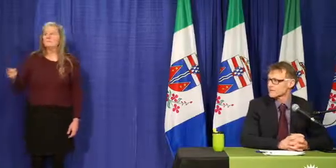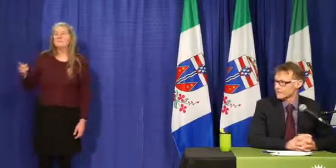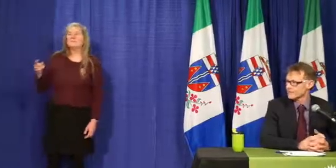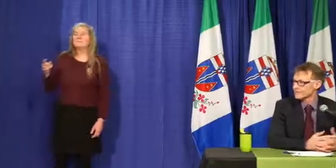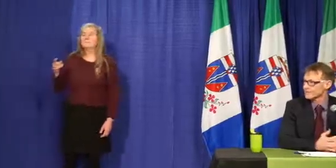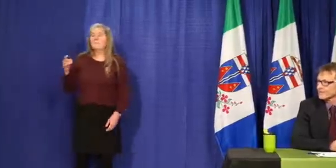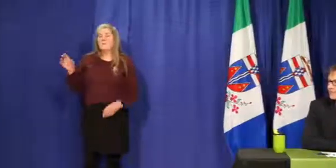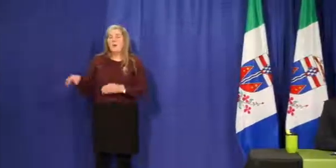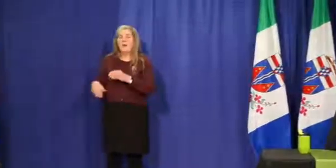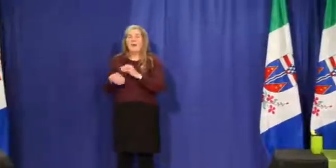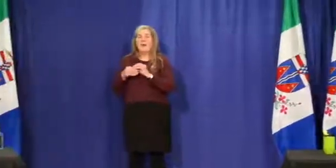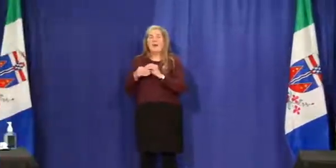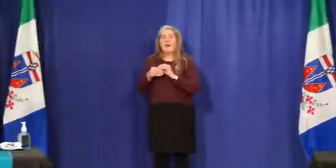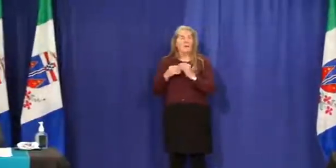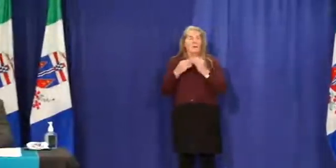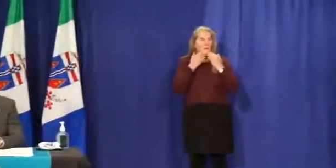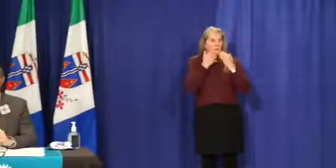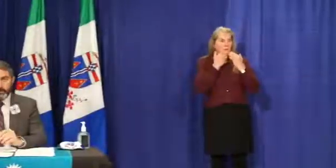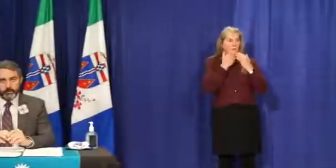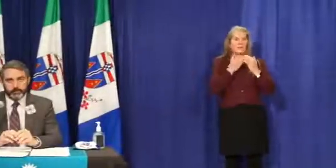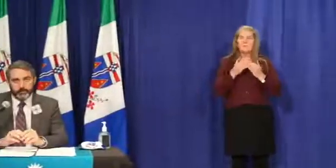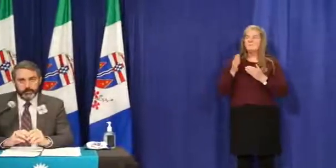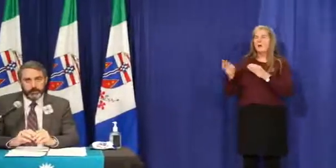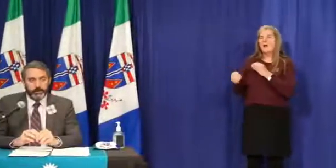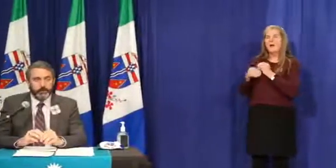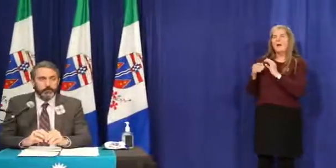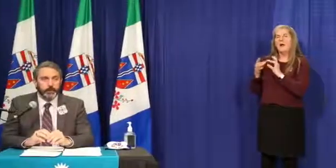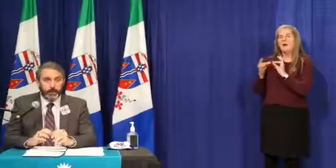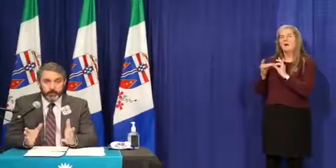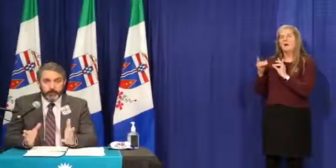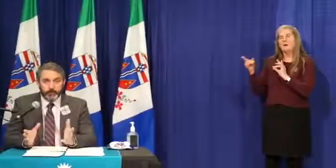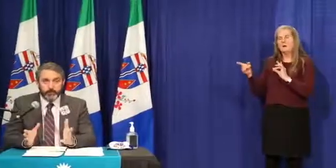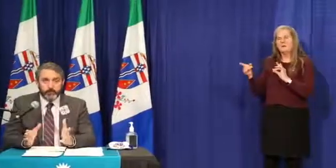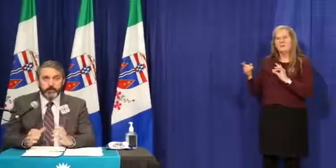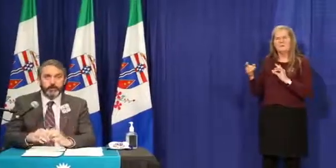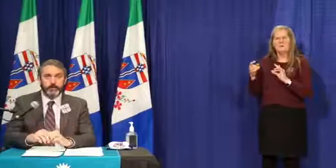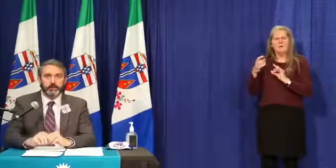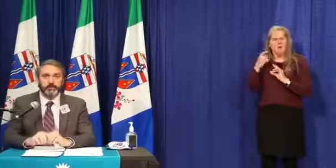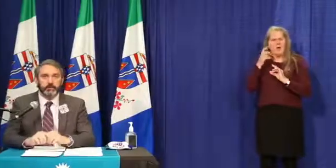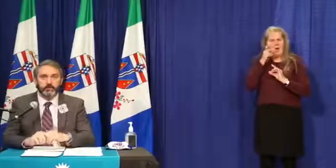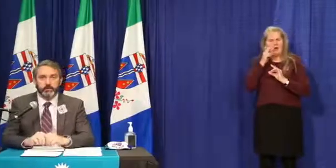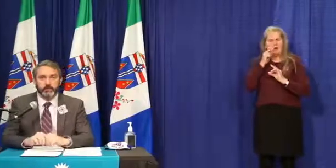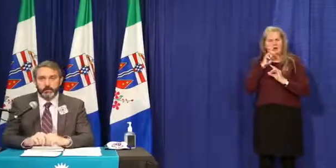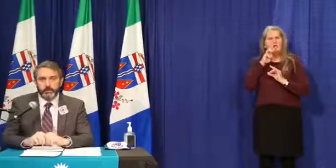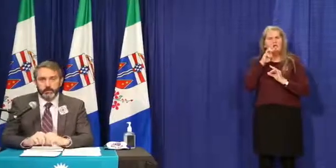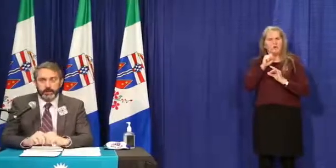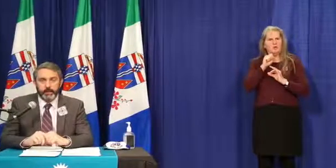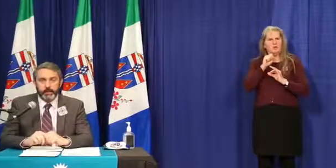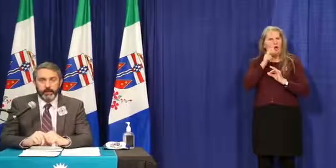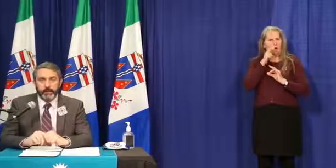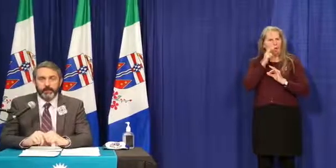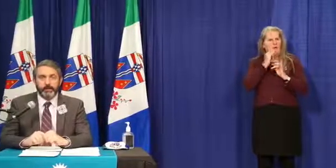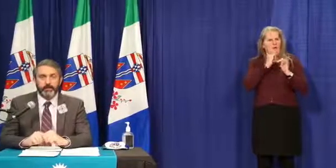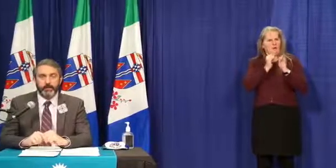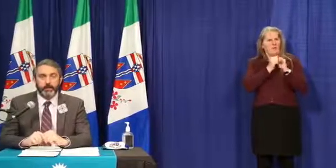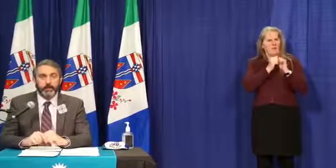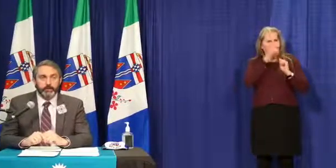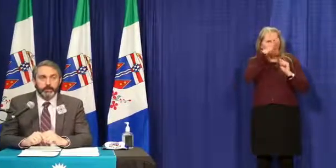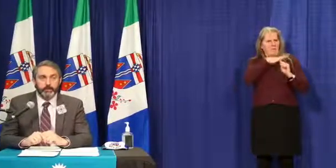And I will just add to that-- thank you, Dr Hanley. I heard on the news the interview with the individual in